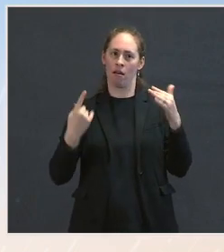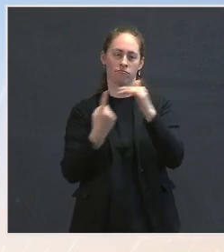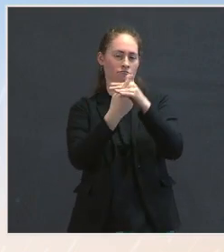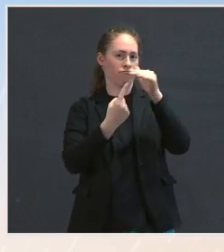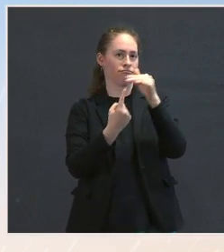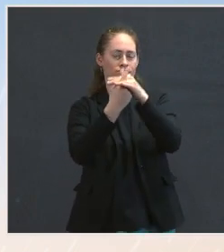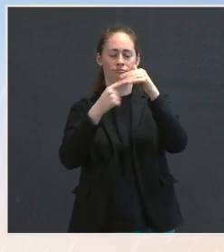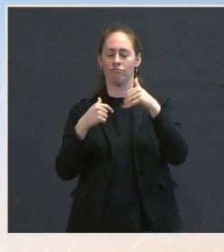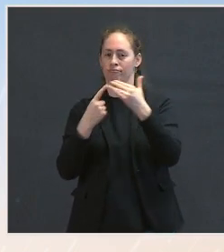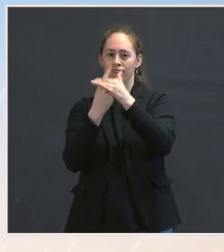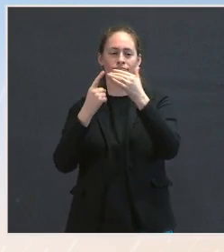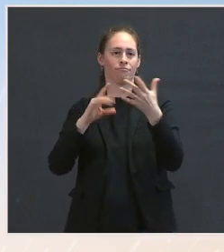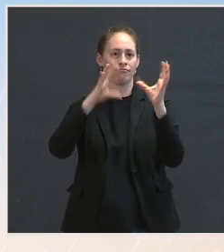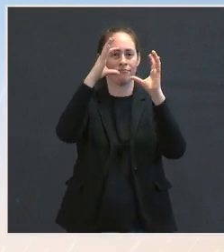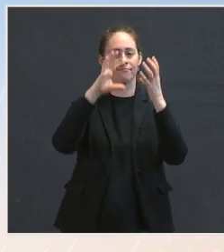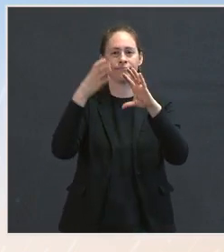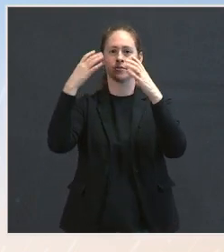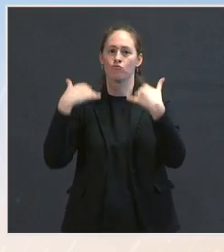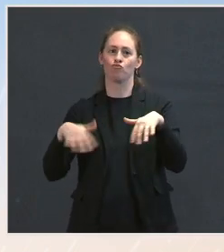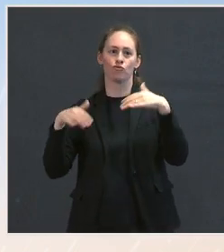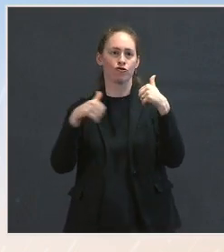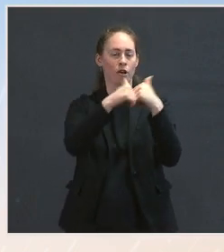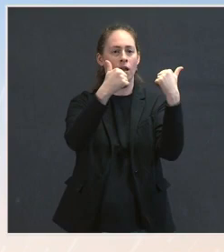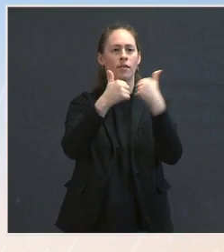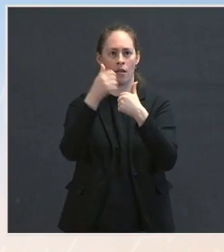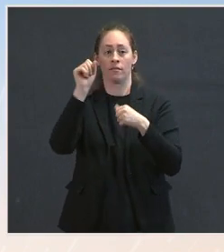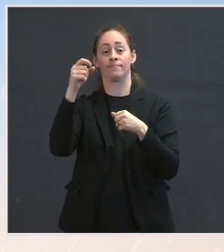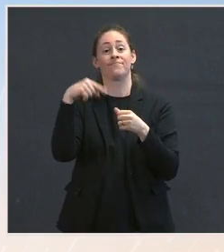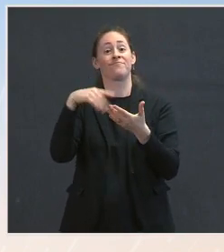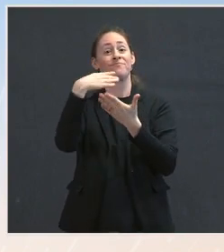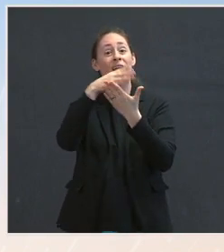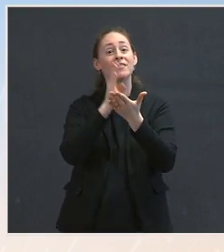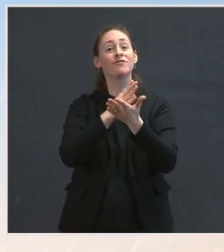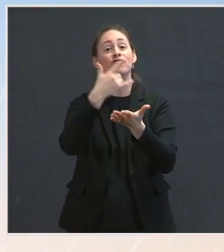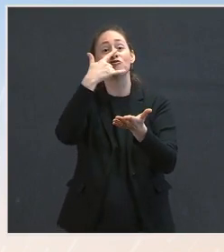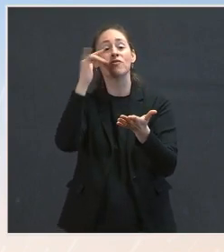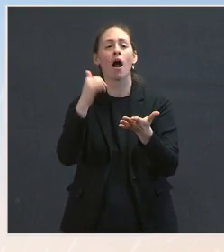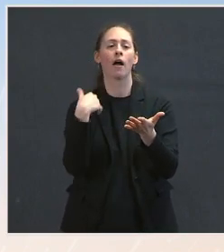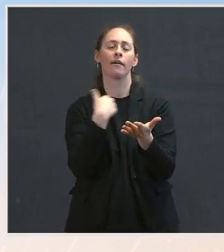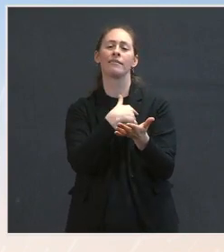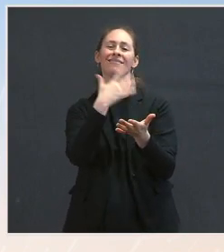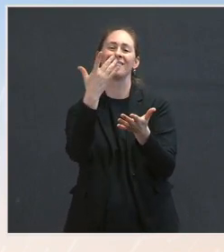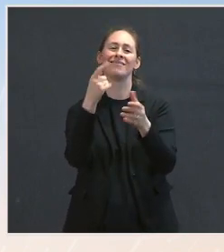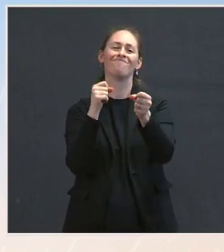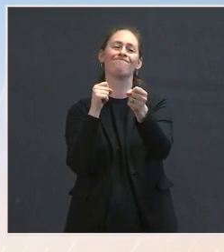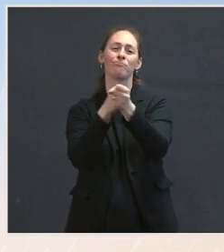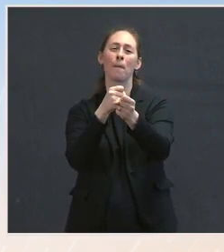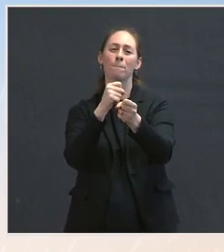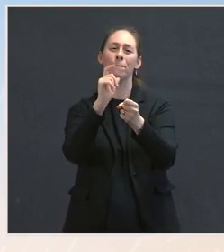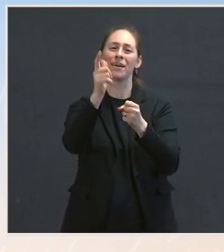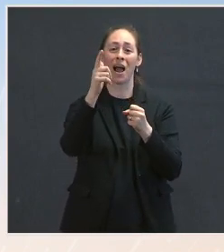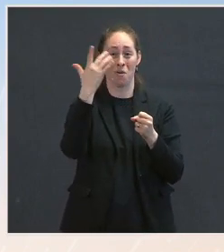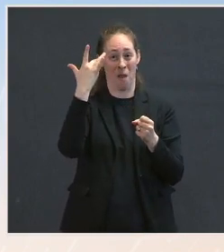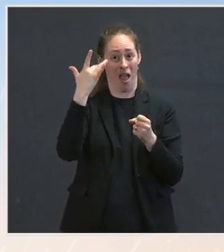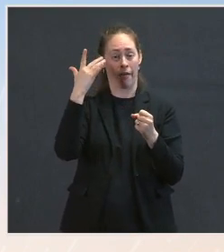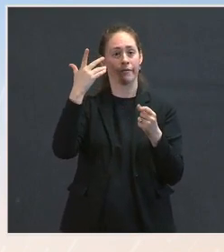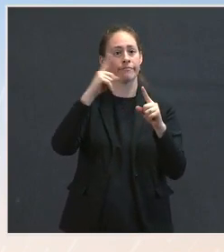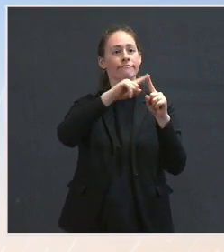that the budget would be delayed due to some intransigence we encountered from political appointees at OMB during the transition.